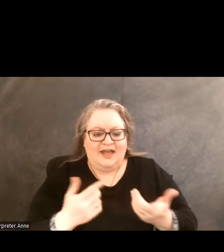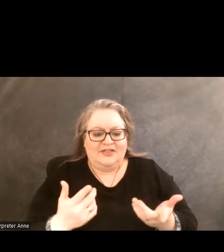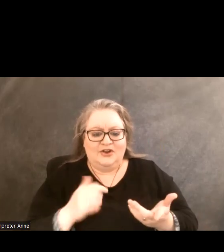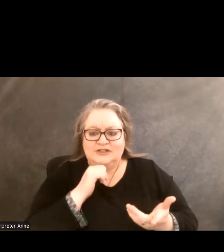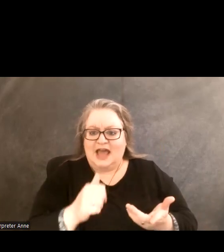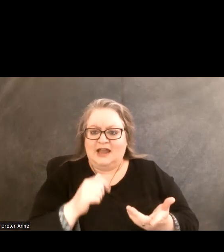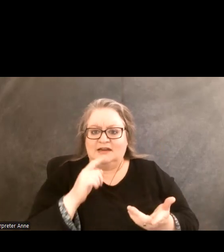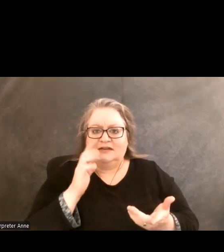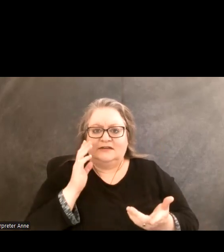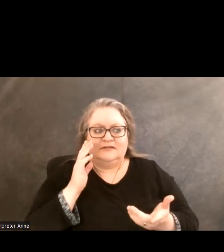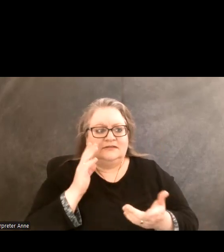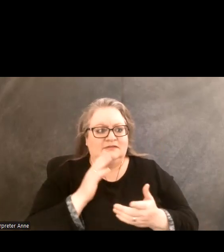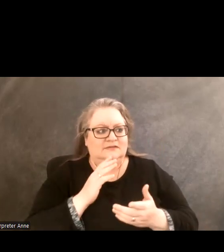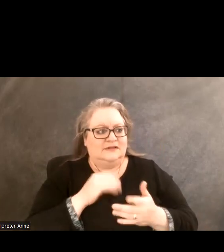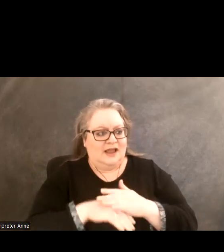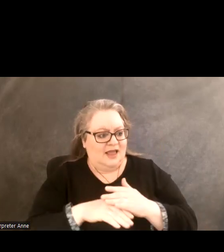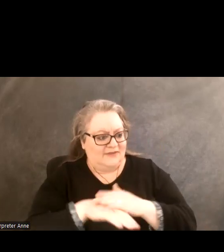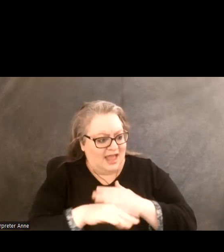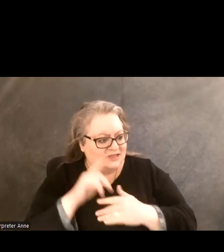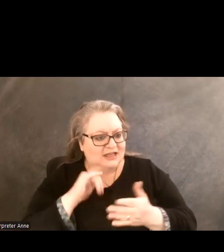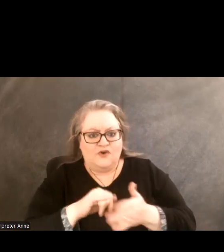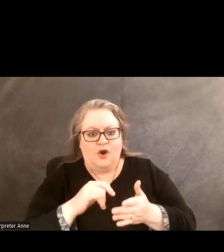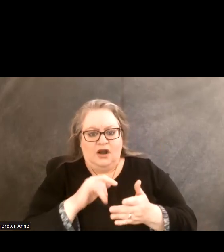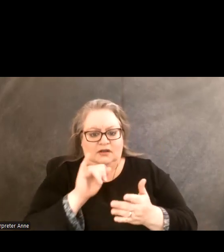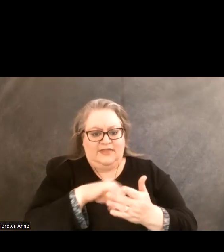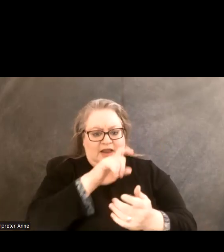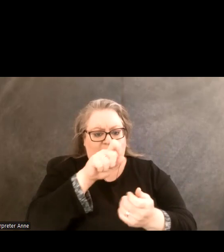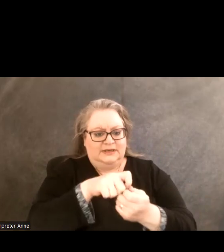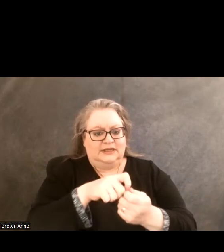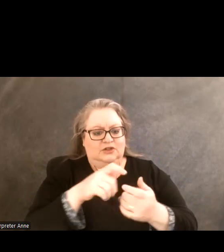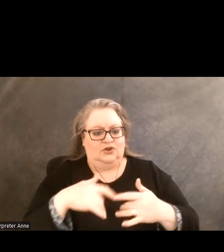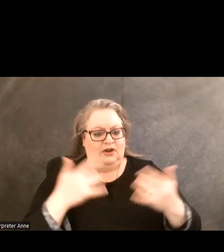access for this and maybe this particular event may not matter